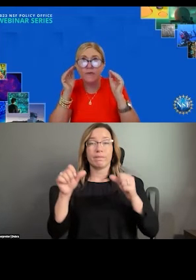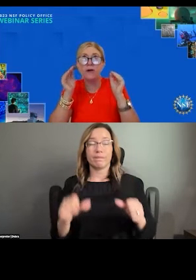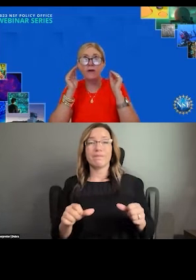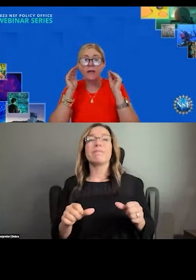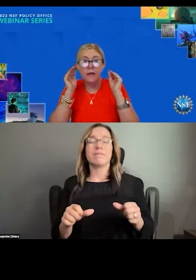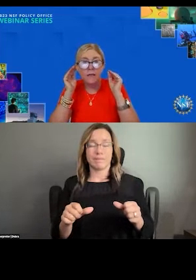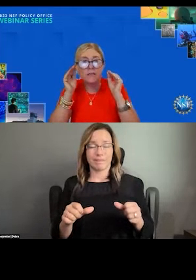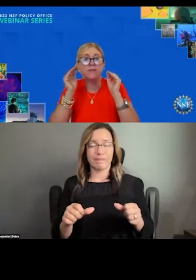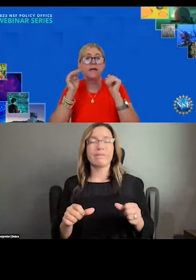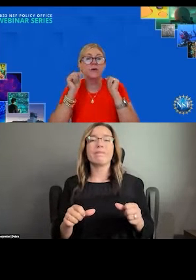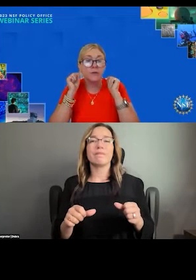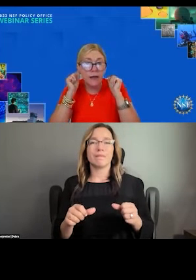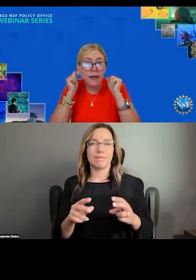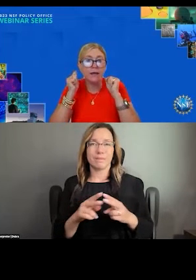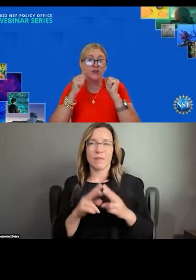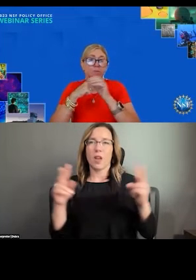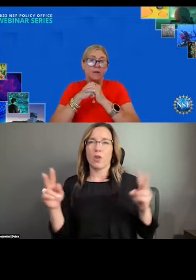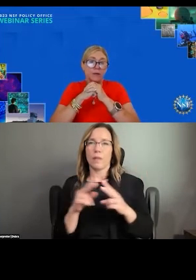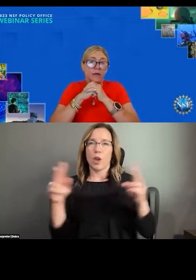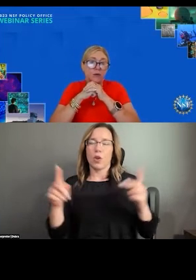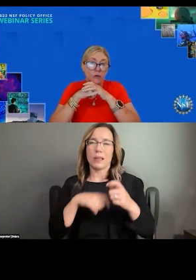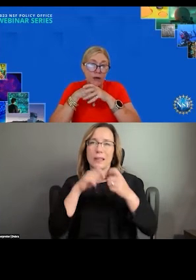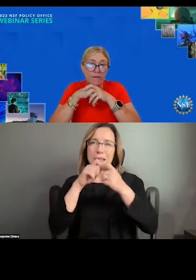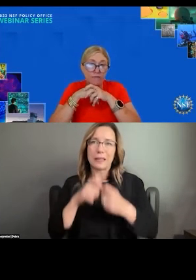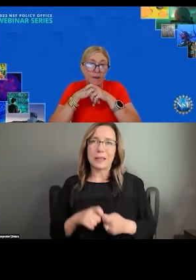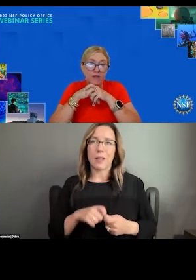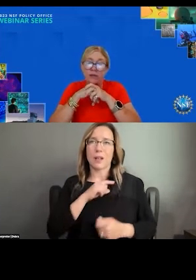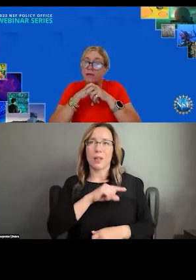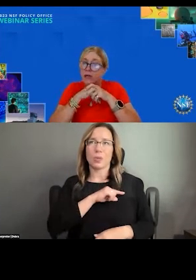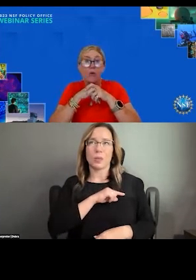very detailed eligibility information.